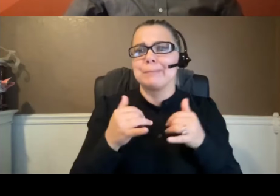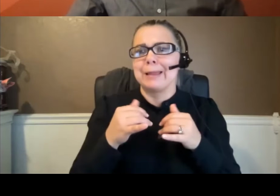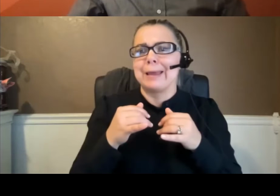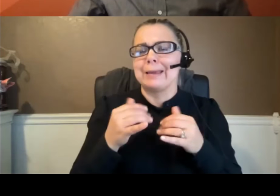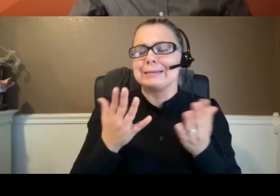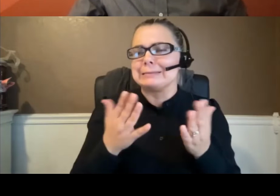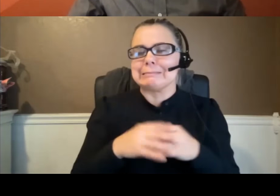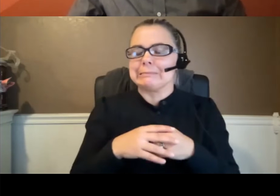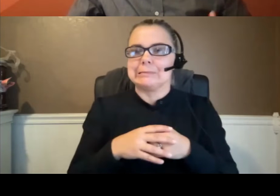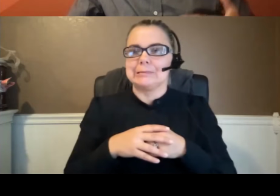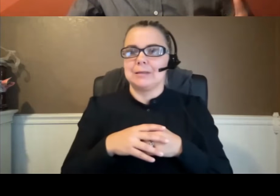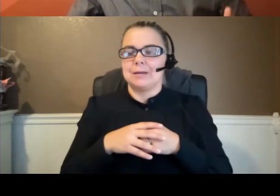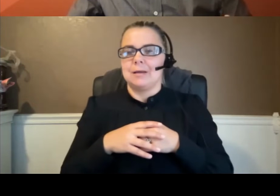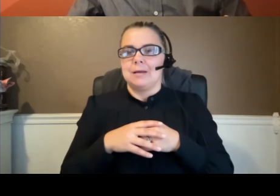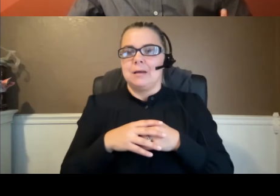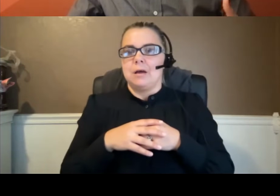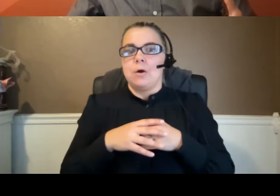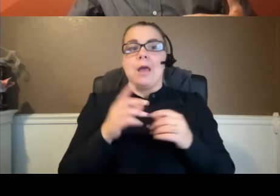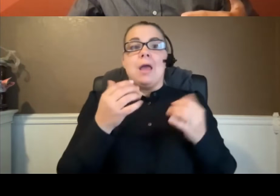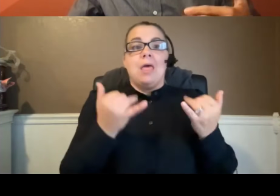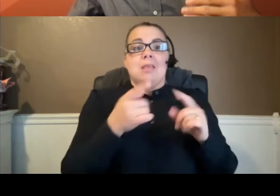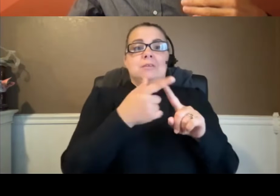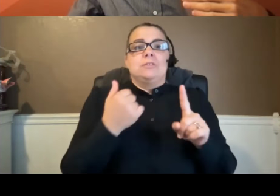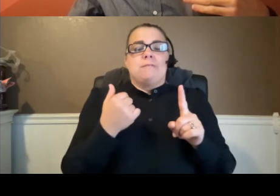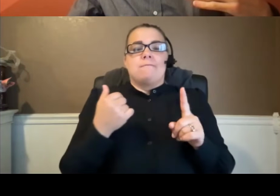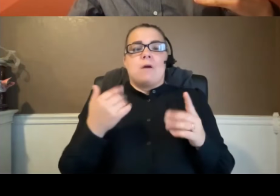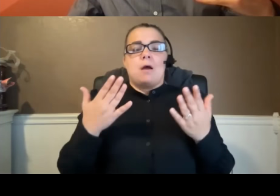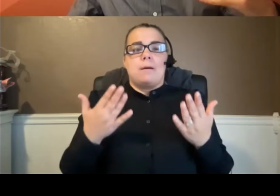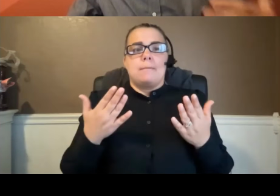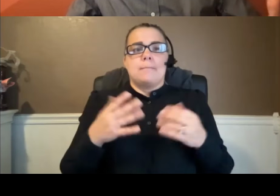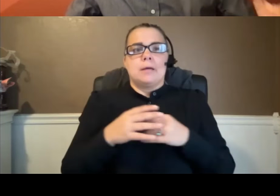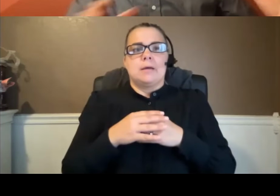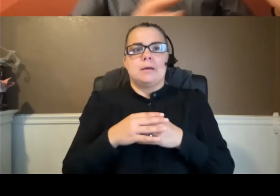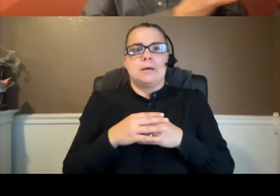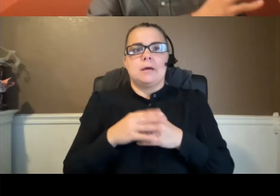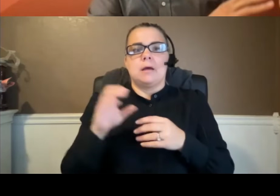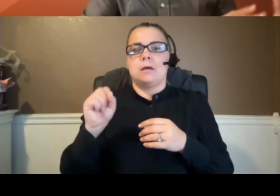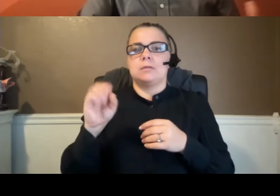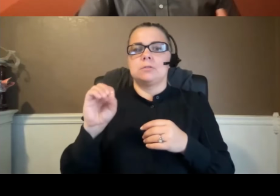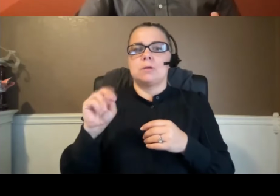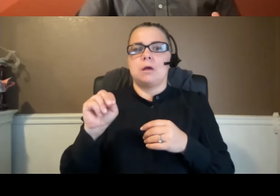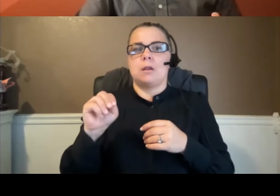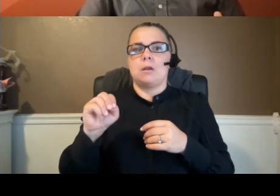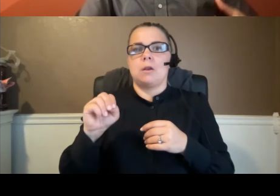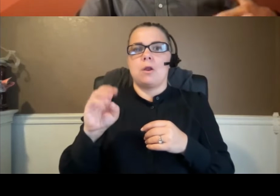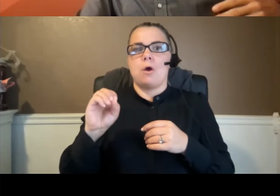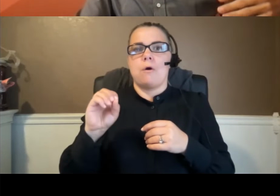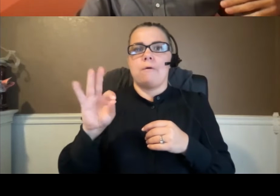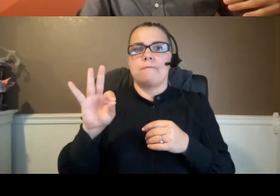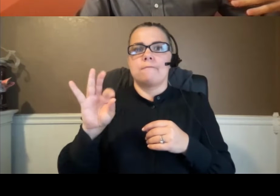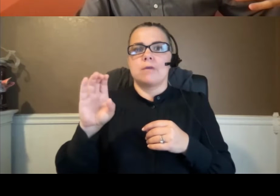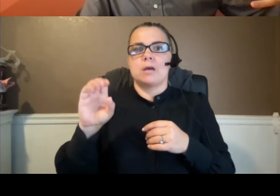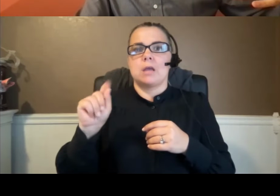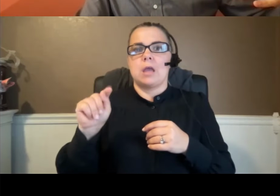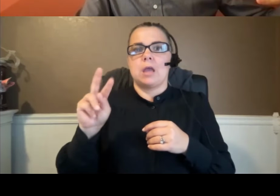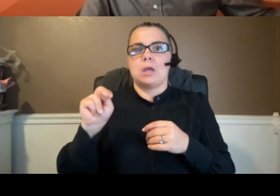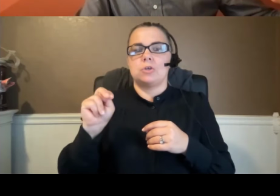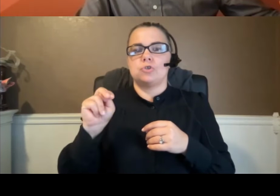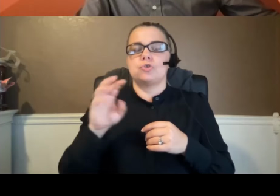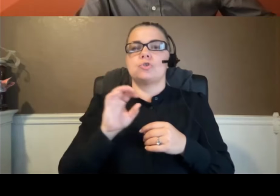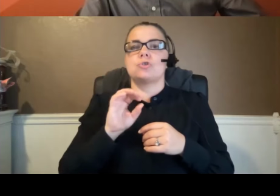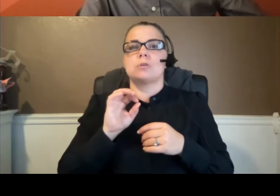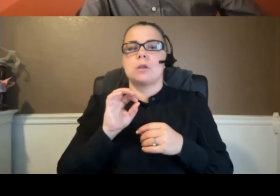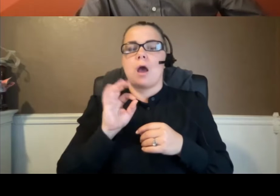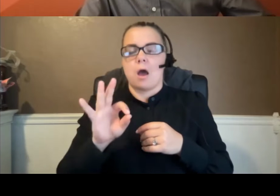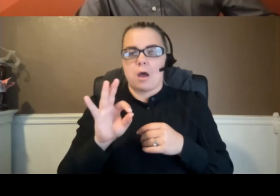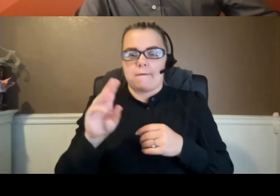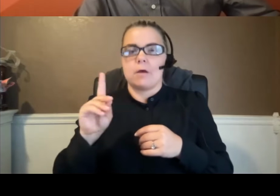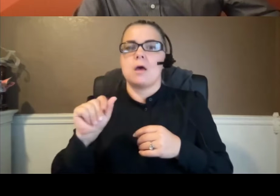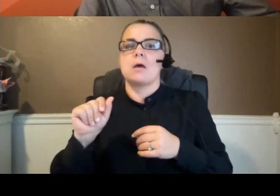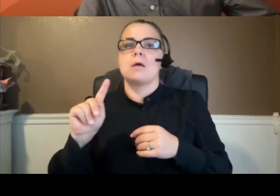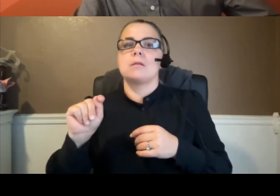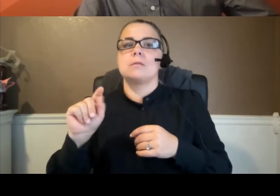So this is from the sonification of a data set that shows, is intended to show seismic